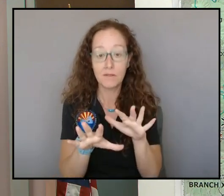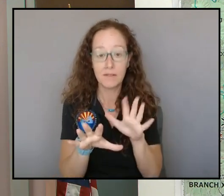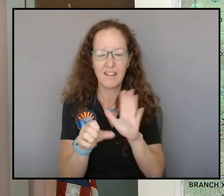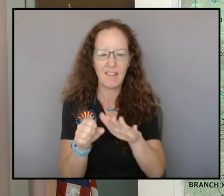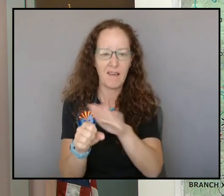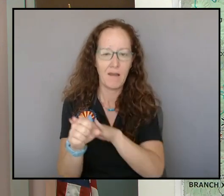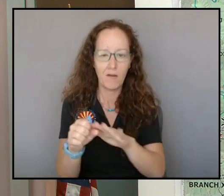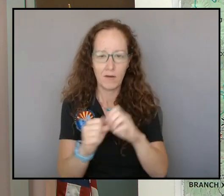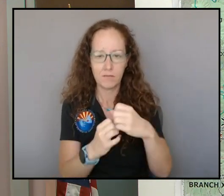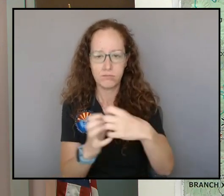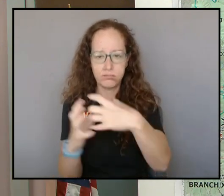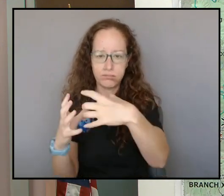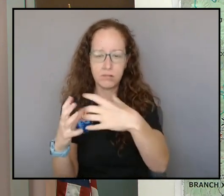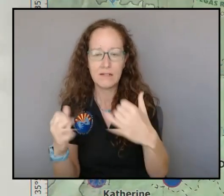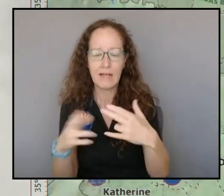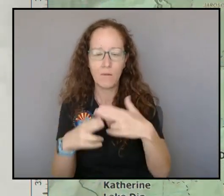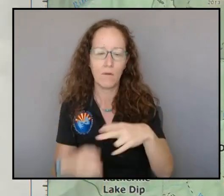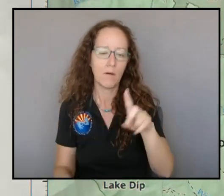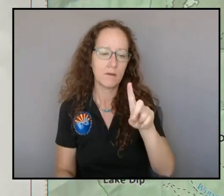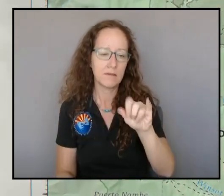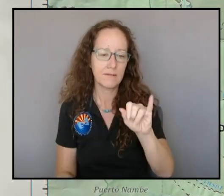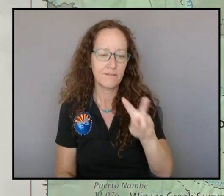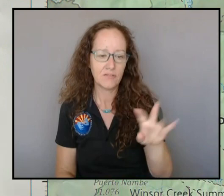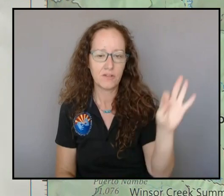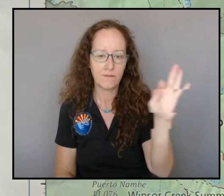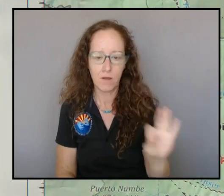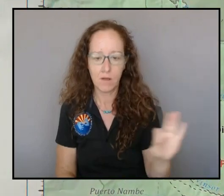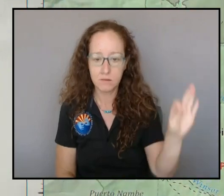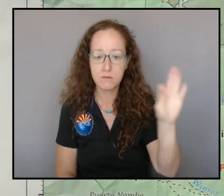Foxtrot, coming off of Elk Mountain and progressing down